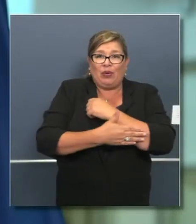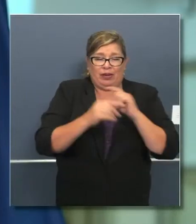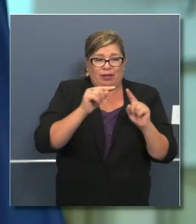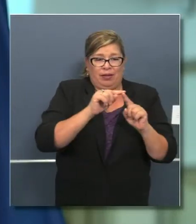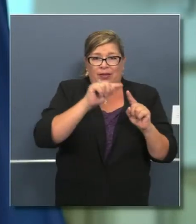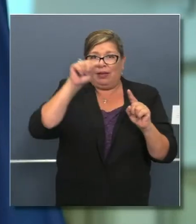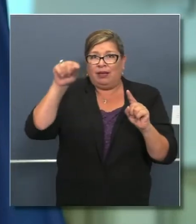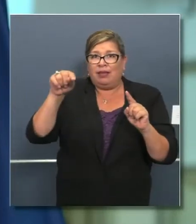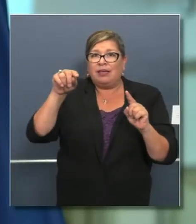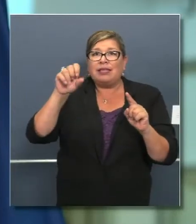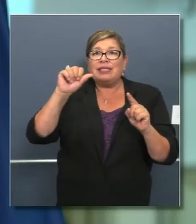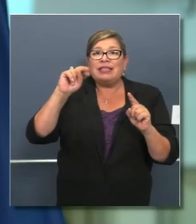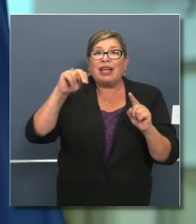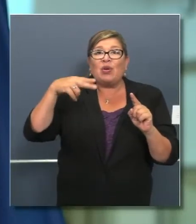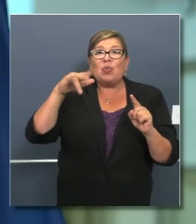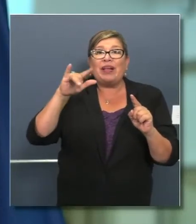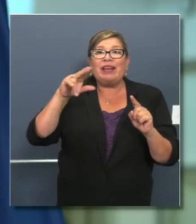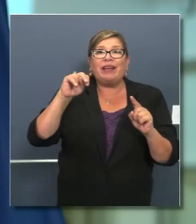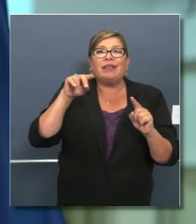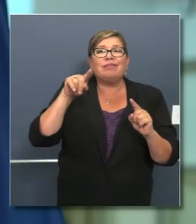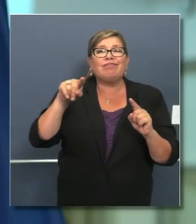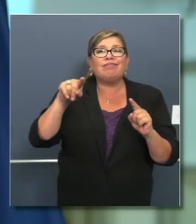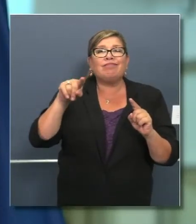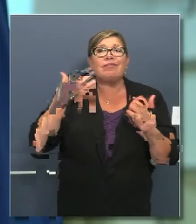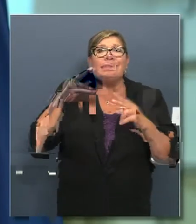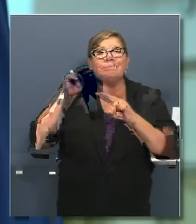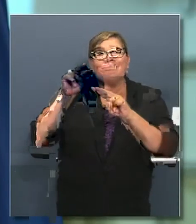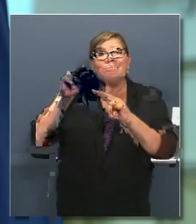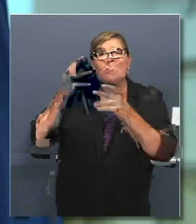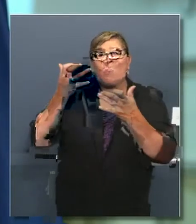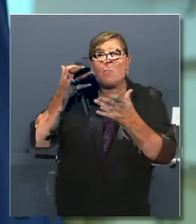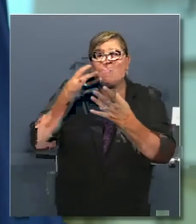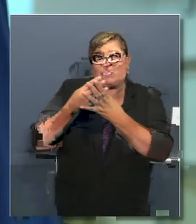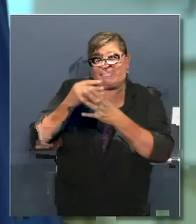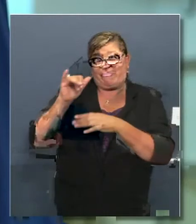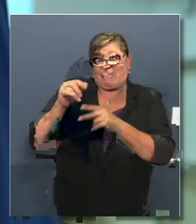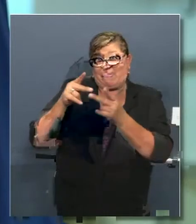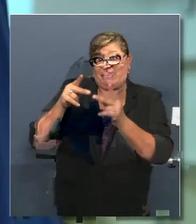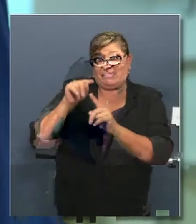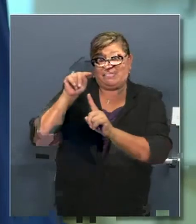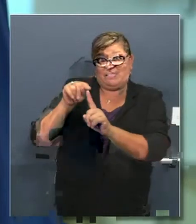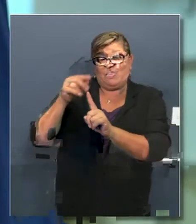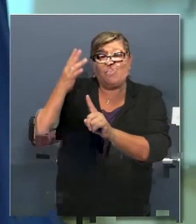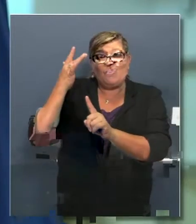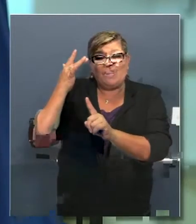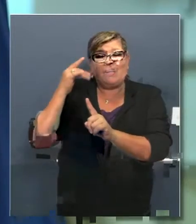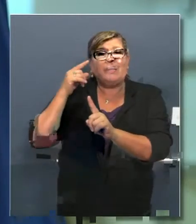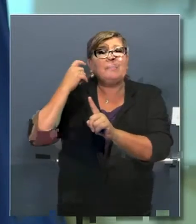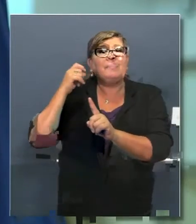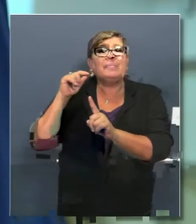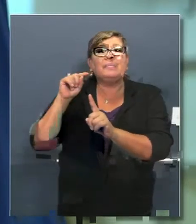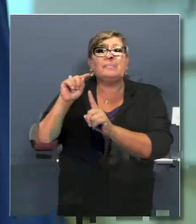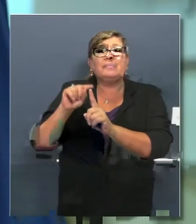most highly desirable prisons because of different reasons including a more relatively speaking more